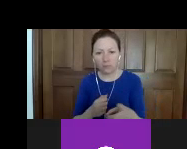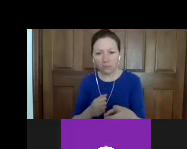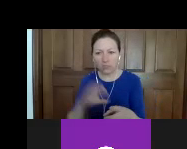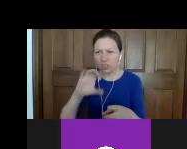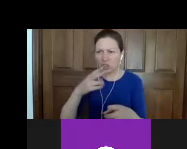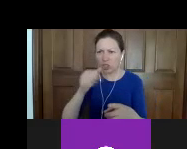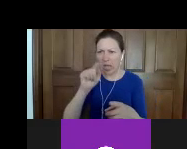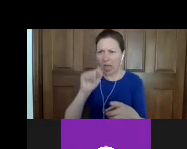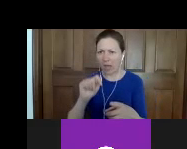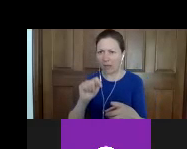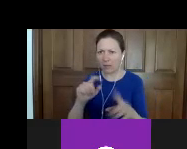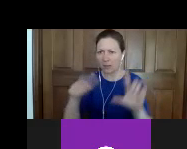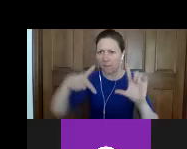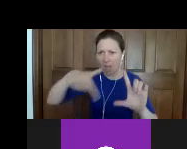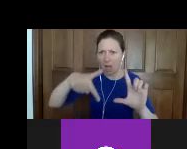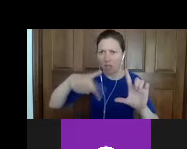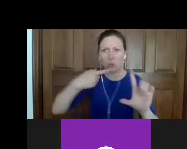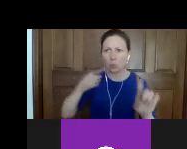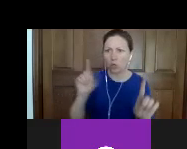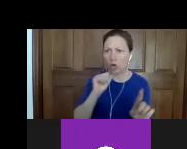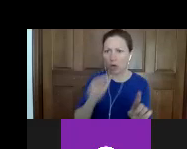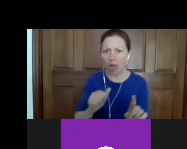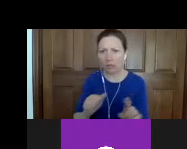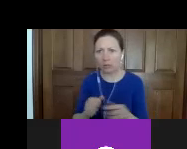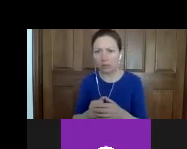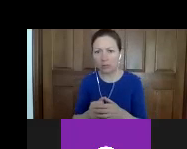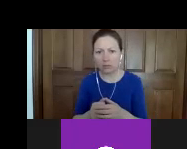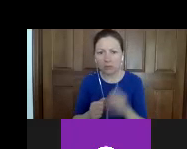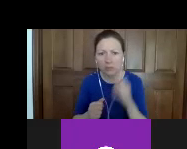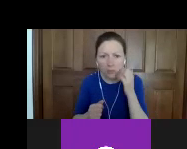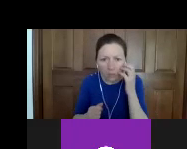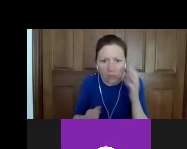Maybe, not necessarily, depends on the individual. We have one person who says yes.